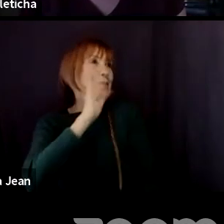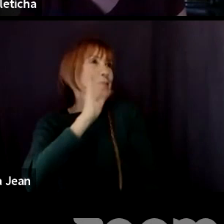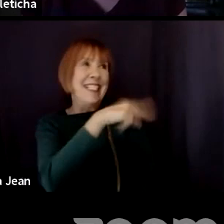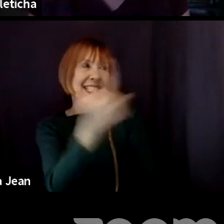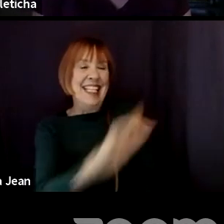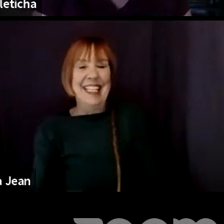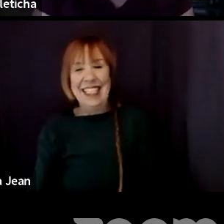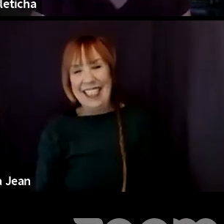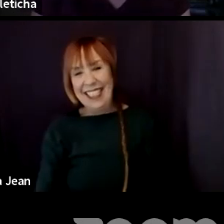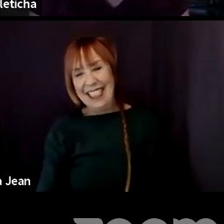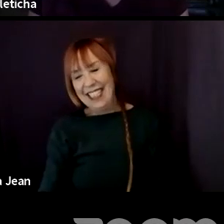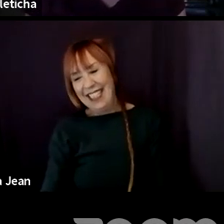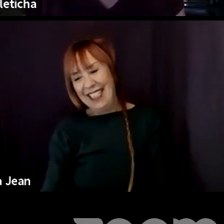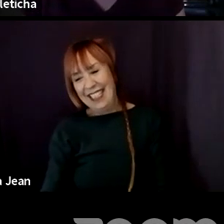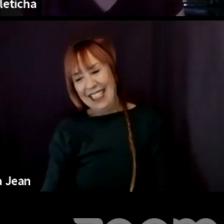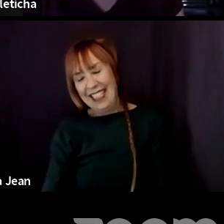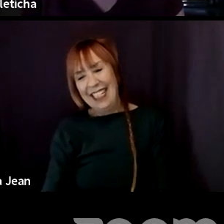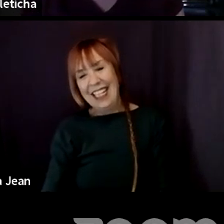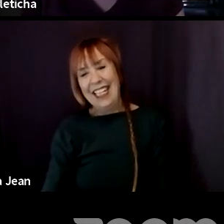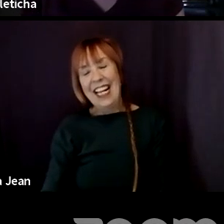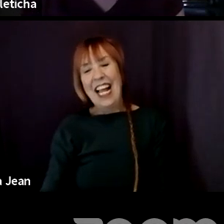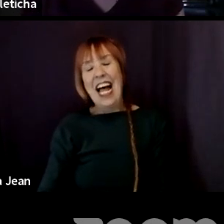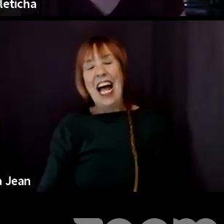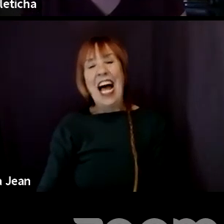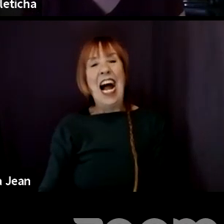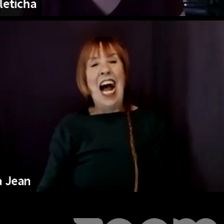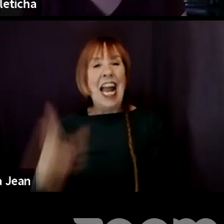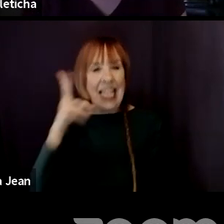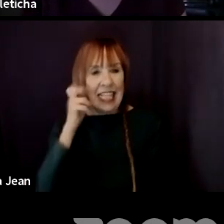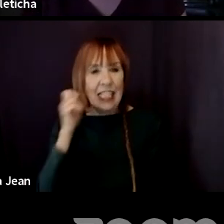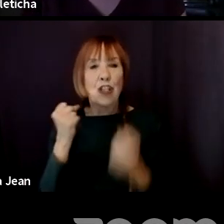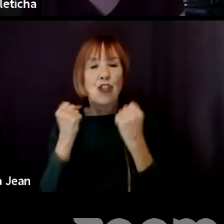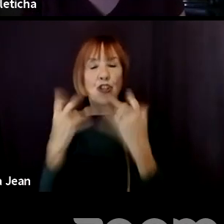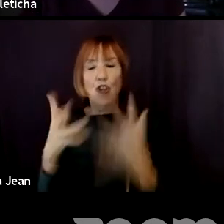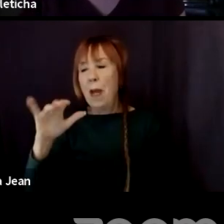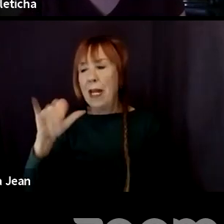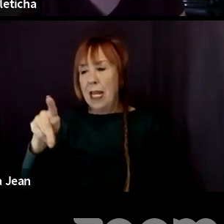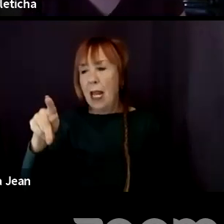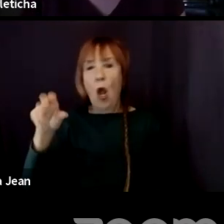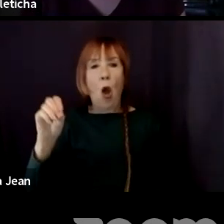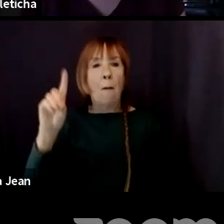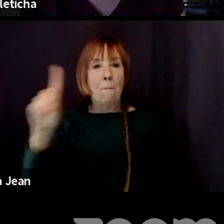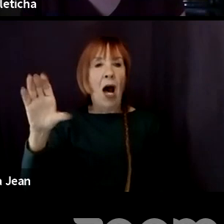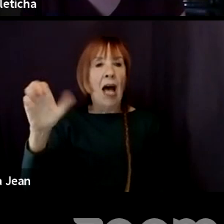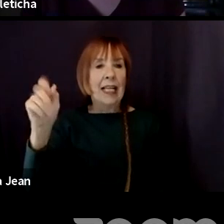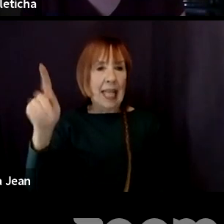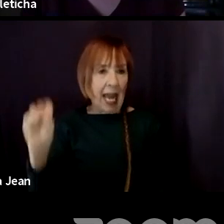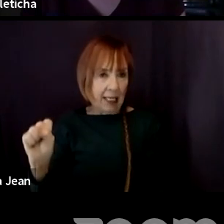So I listened to a ton of podcasts, so that's what came to mind first, when I was like,